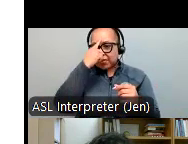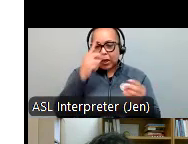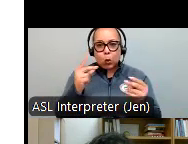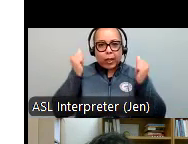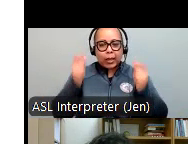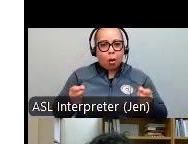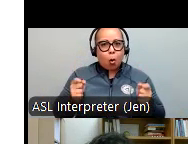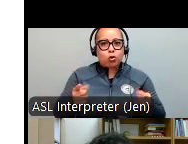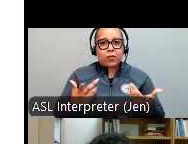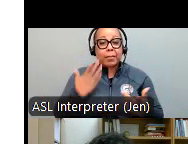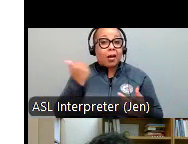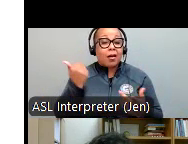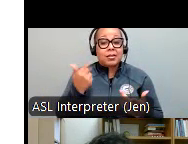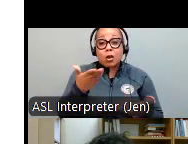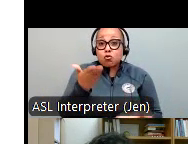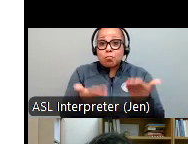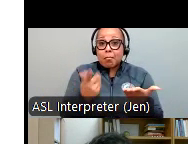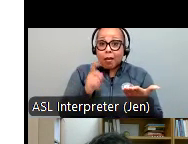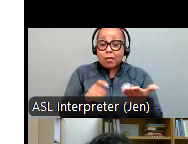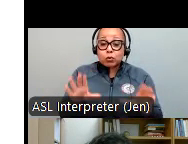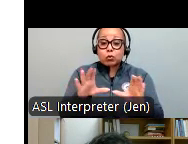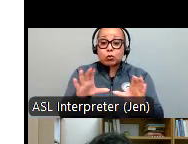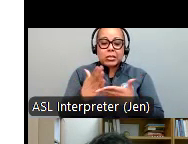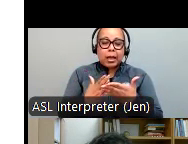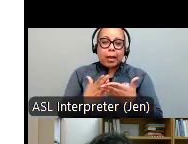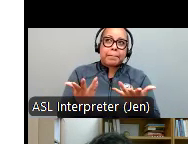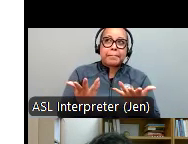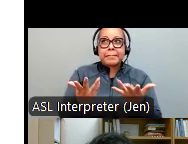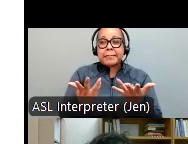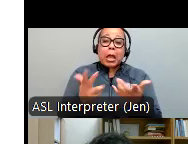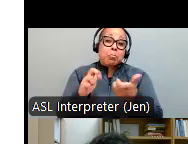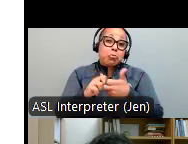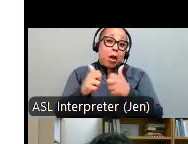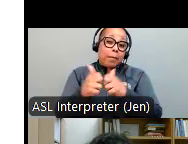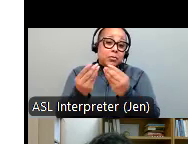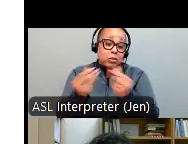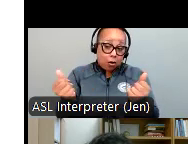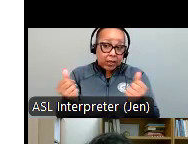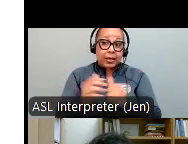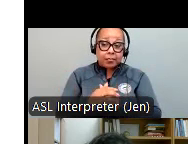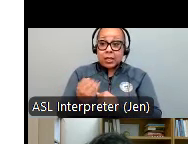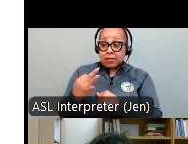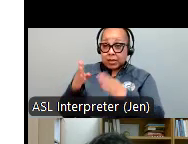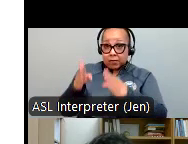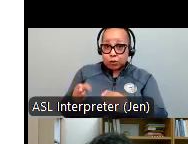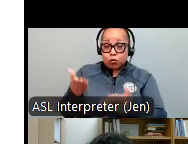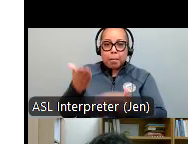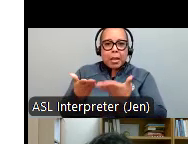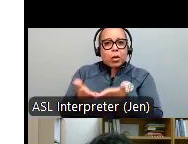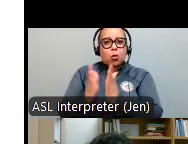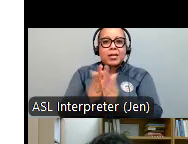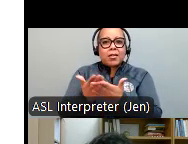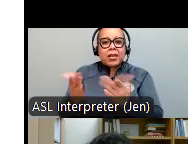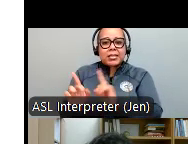because you might have to do some problem-solving. An individual may request things such as a stool